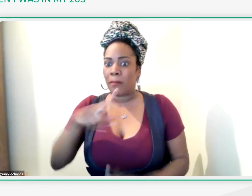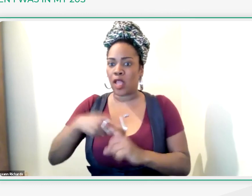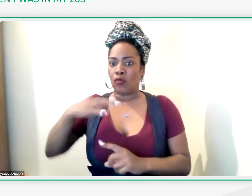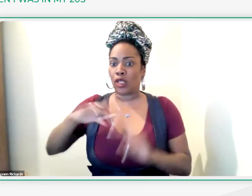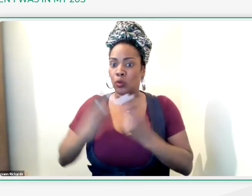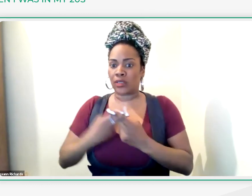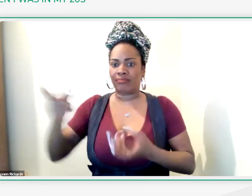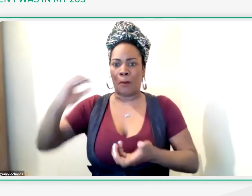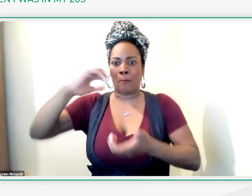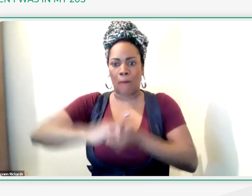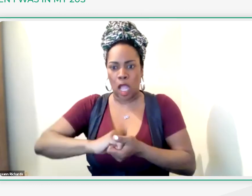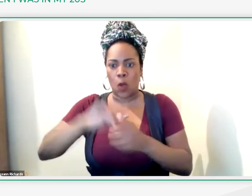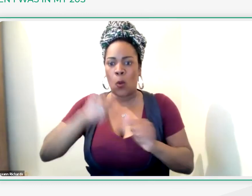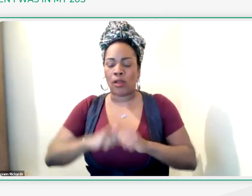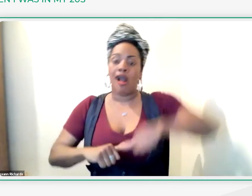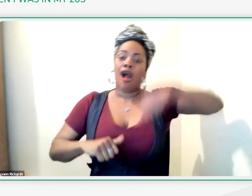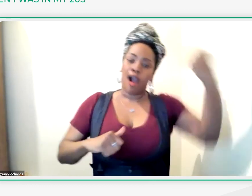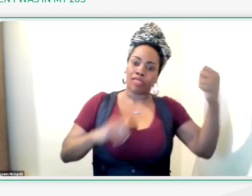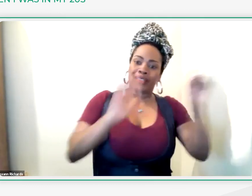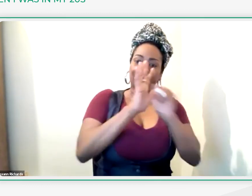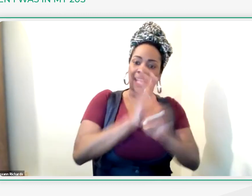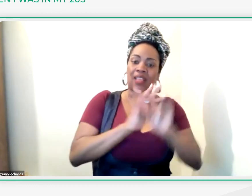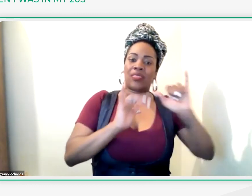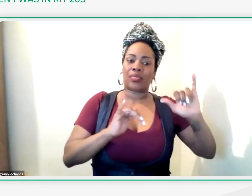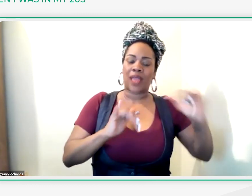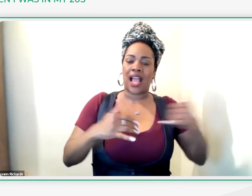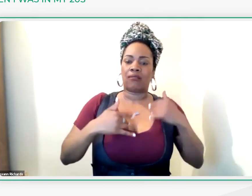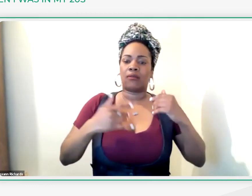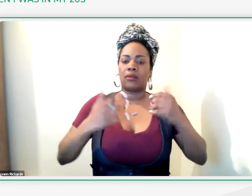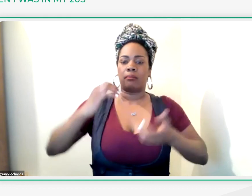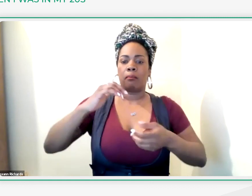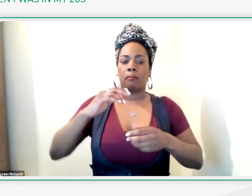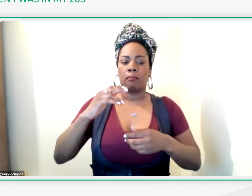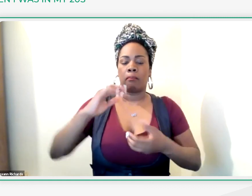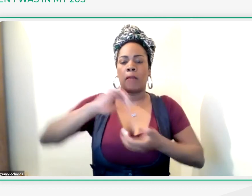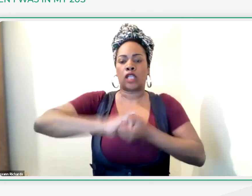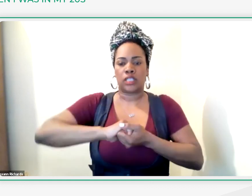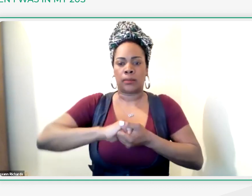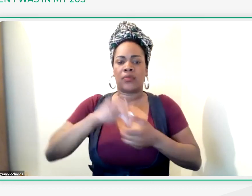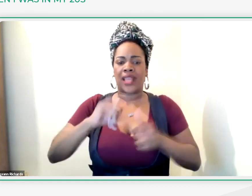So, with the credit unions, they may partner with another state.